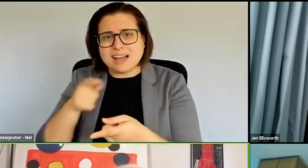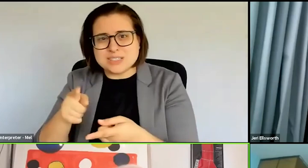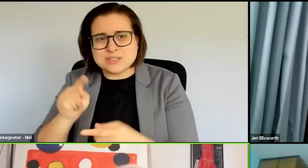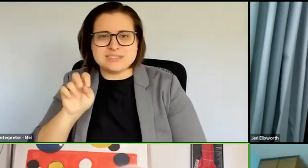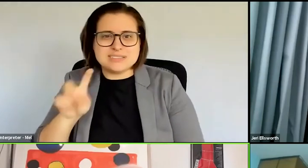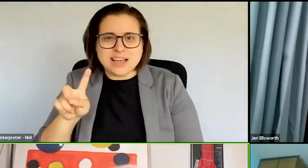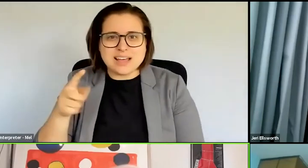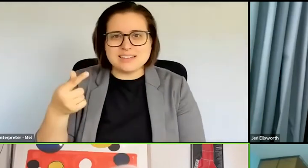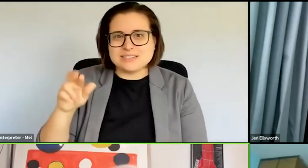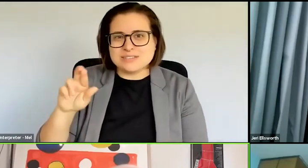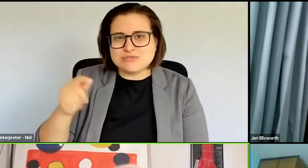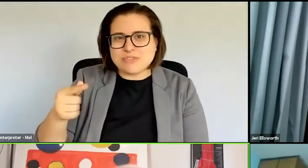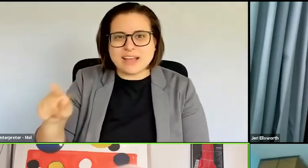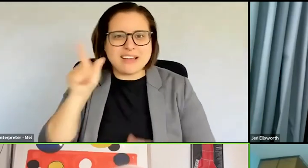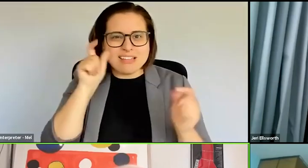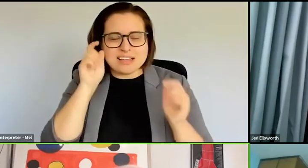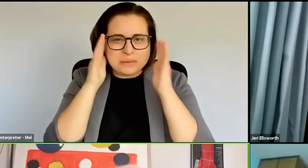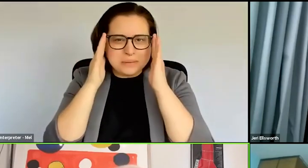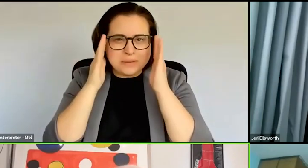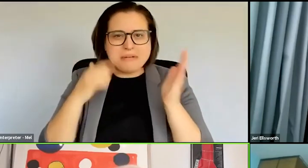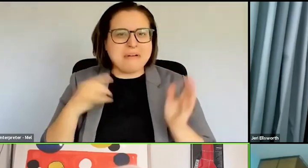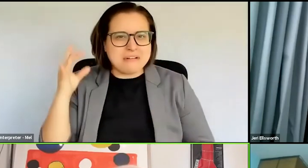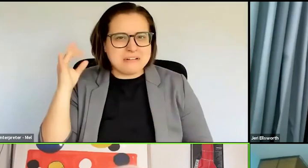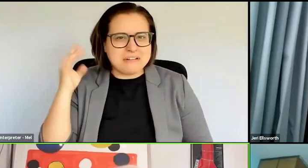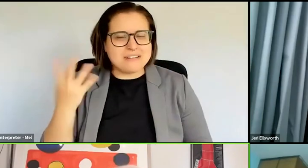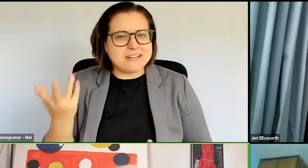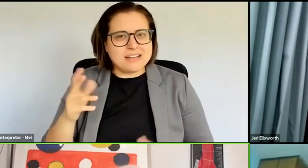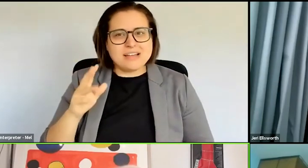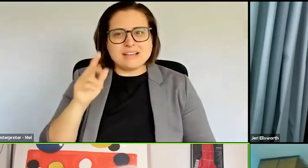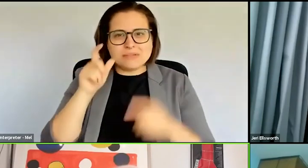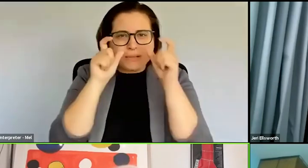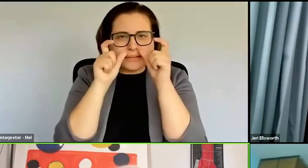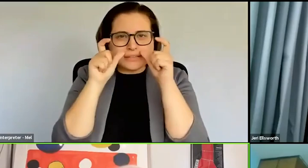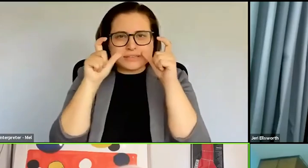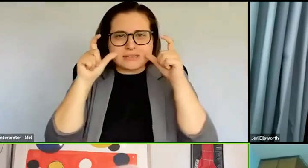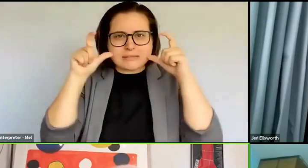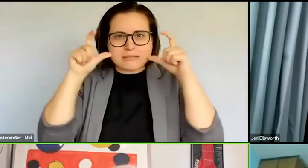which is wear glasses because I hate glasses, and the bigger you make the glasses, or the narrower